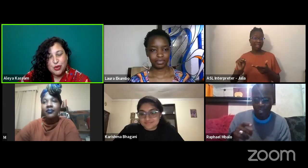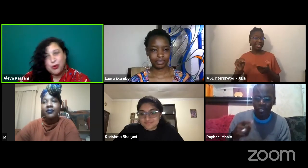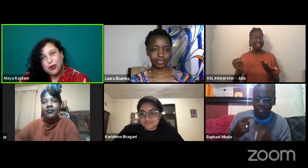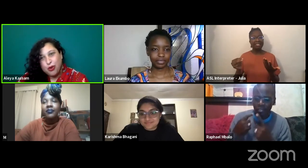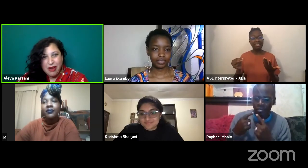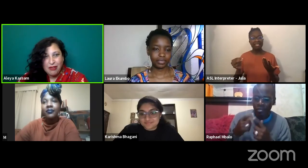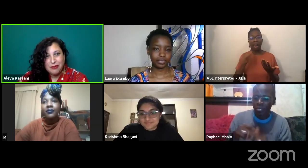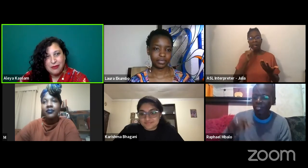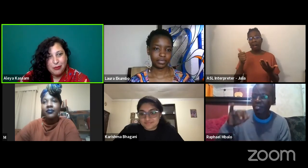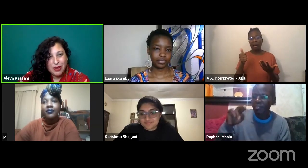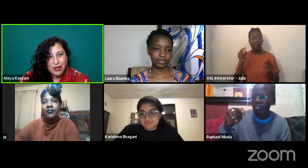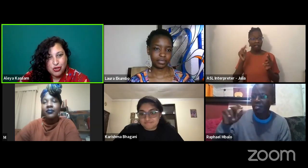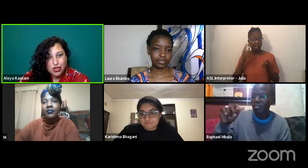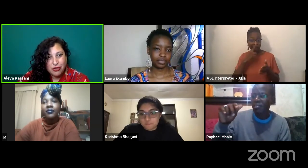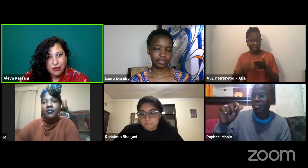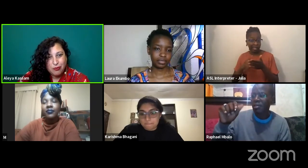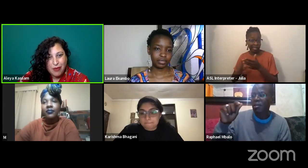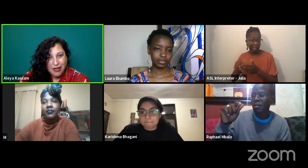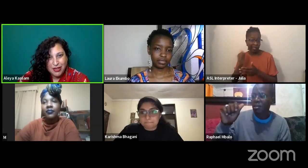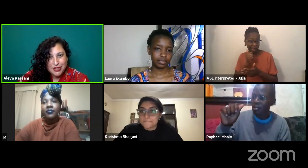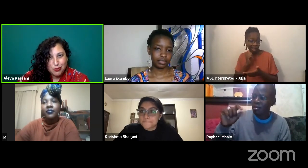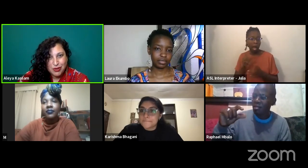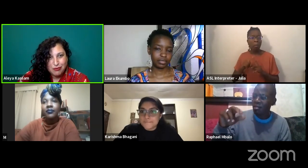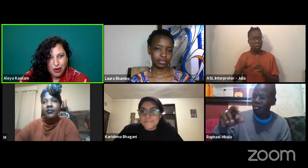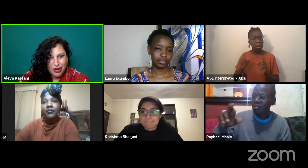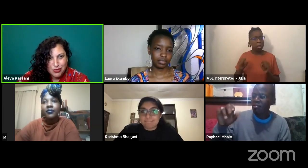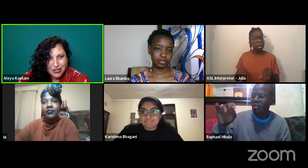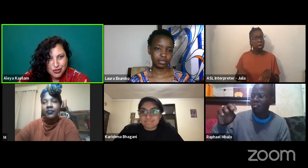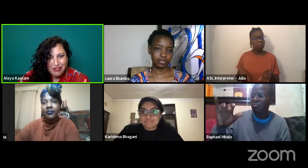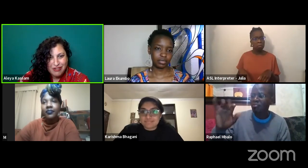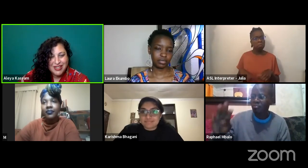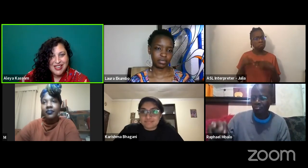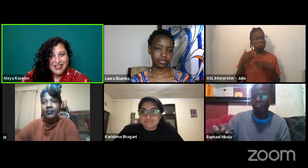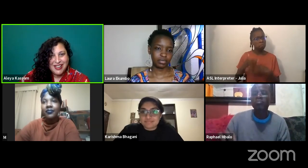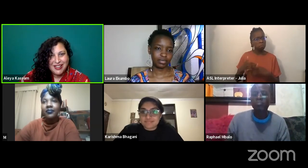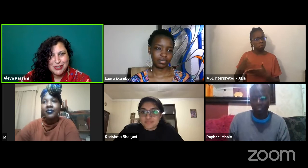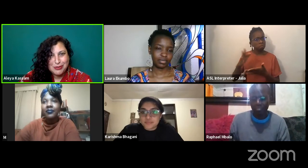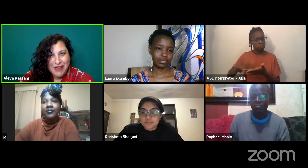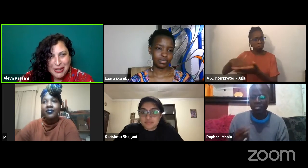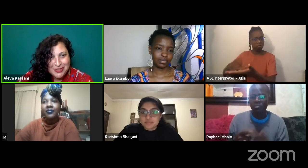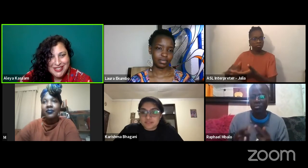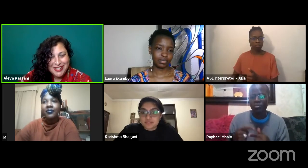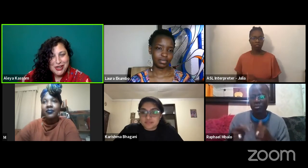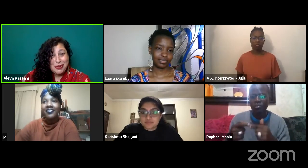So we'll go around and we can all share the things that we are interested in sharing in terms of handles.